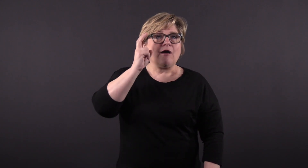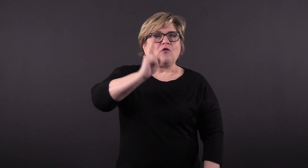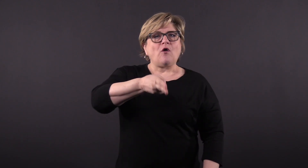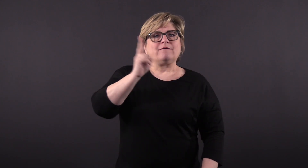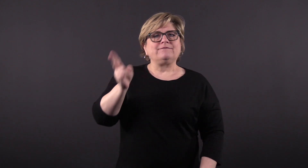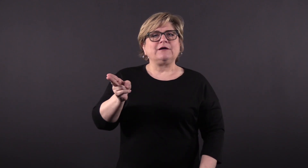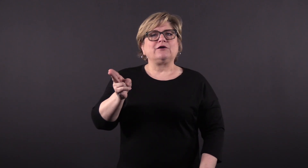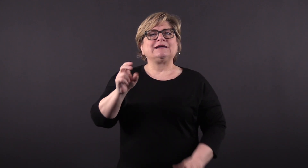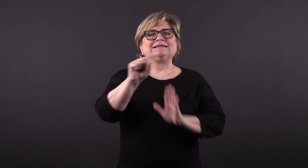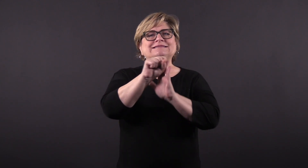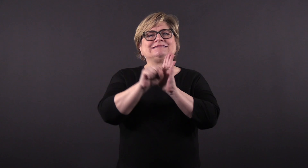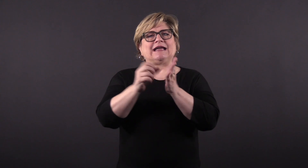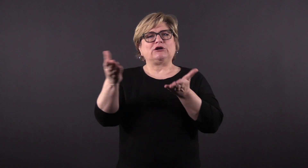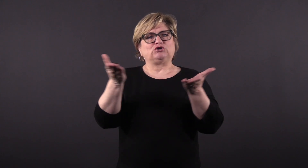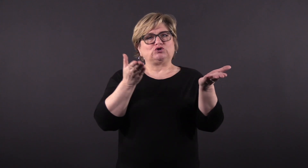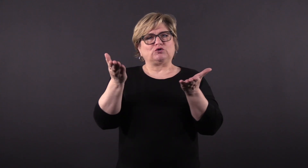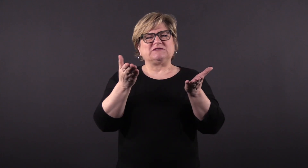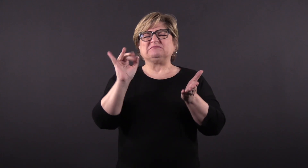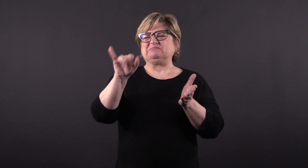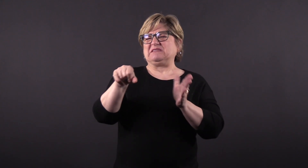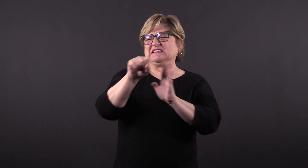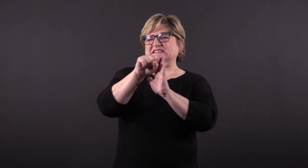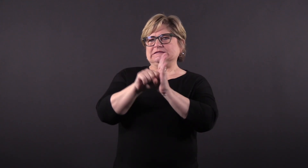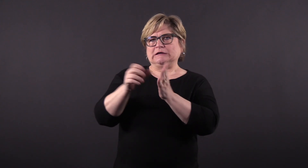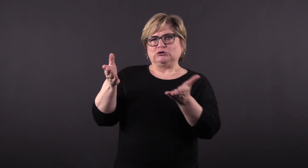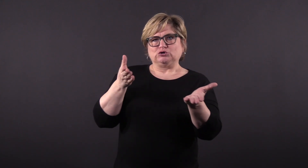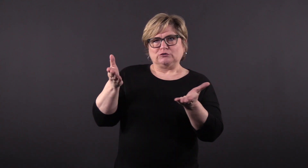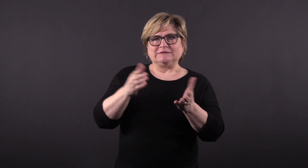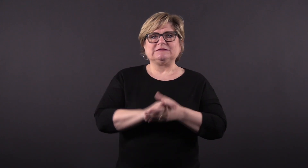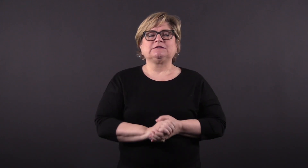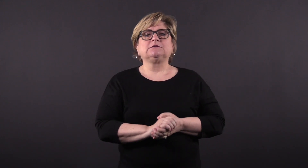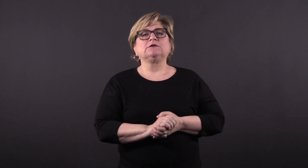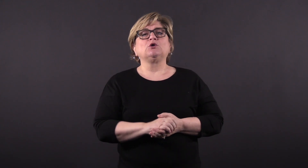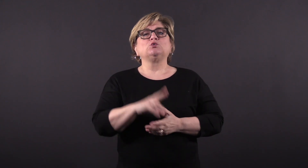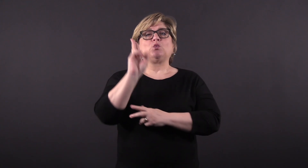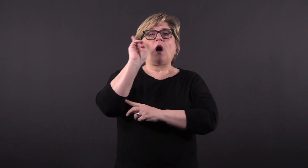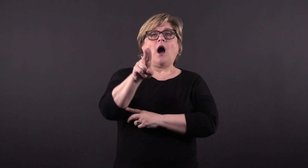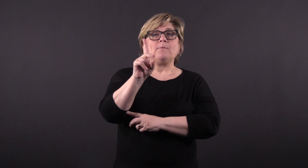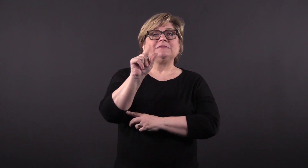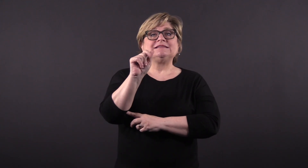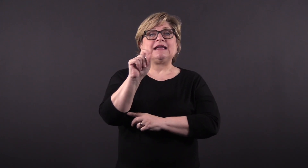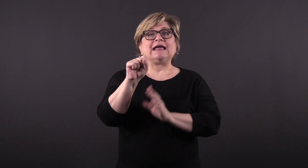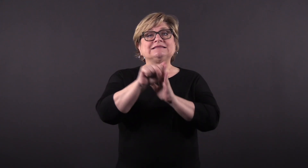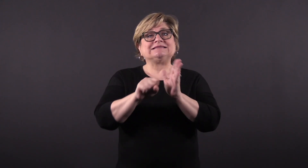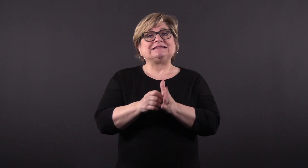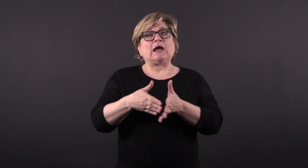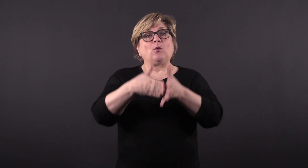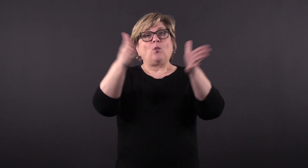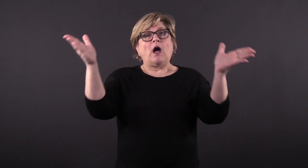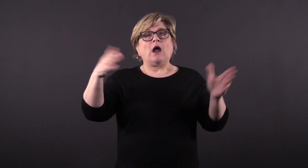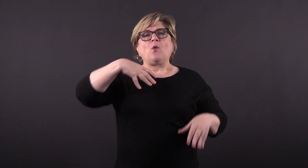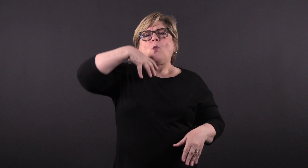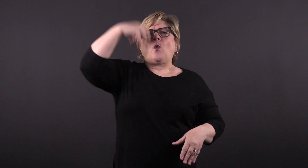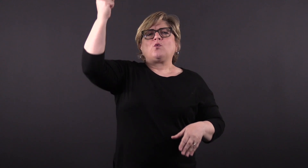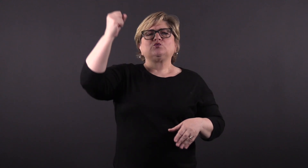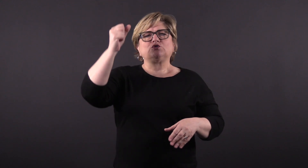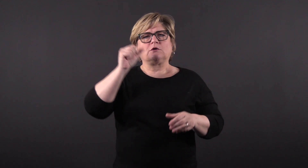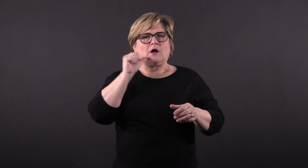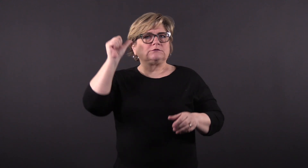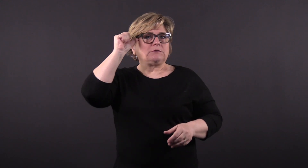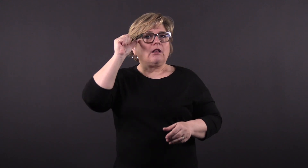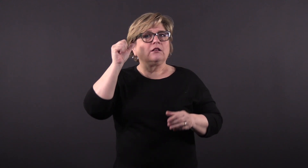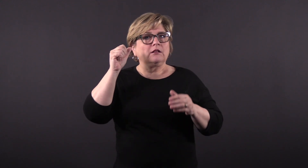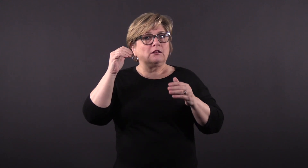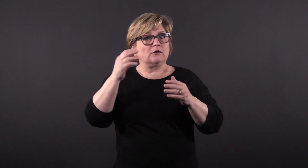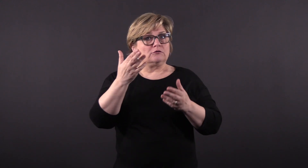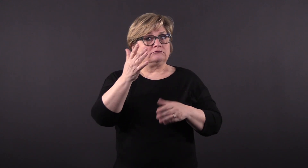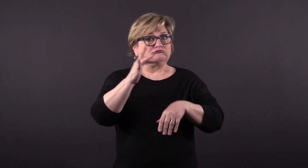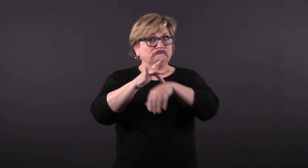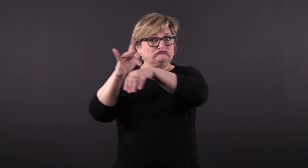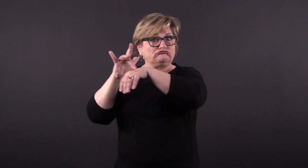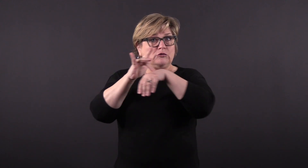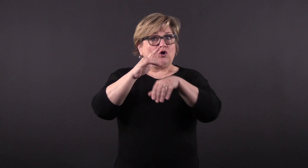of Hearing State Services (State Services) to update statewide older adult resources